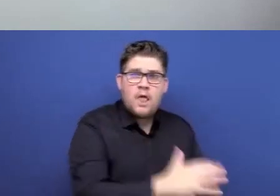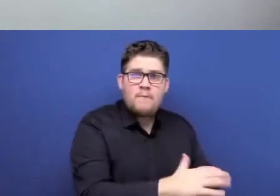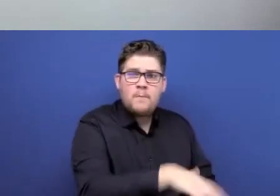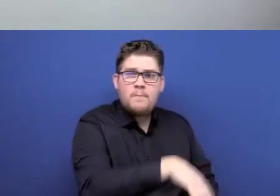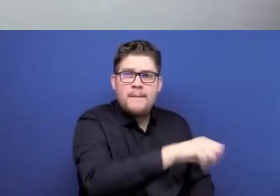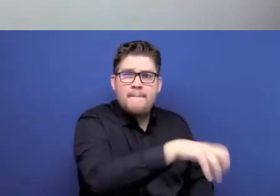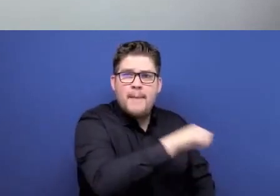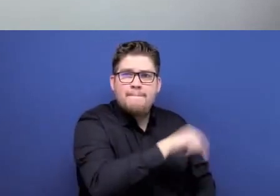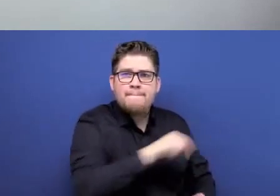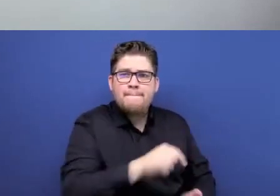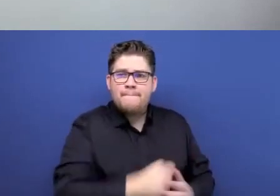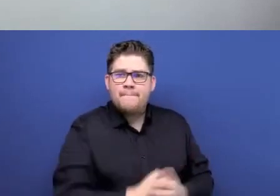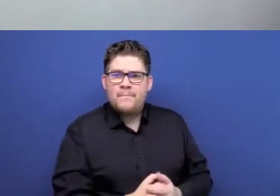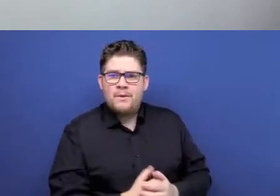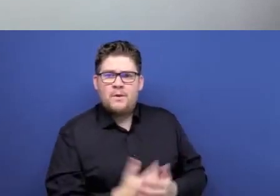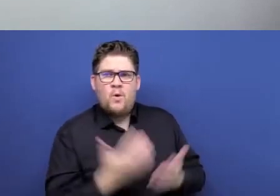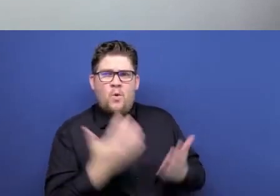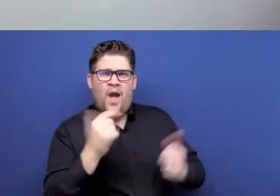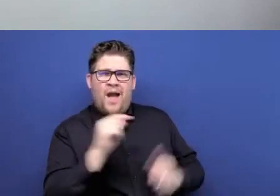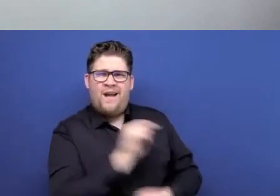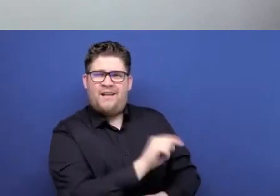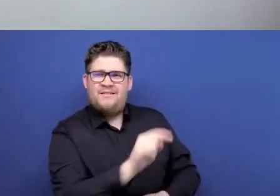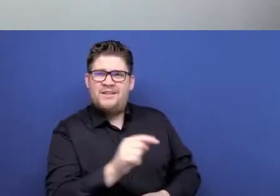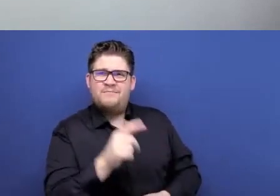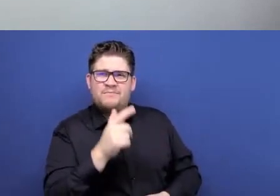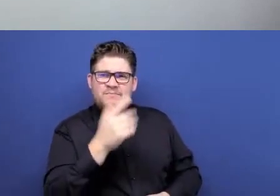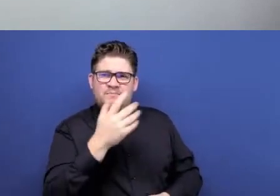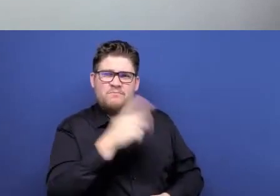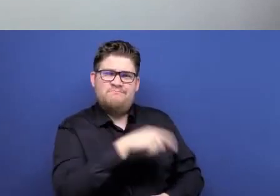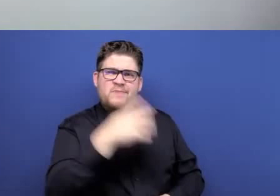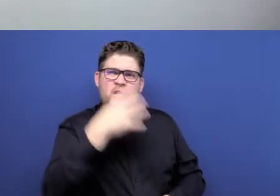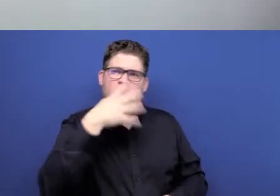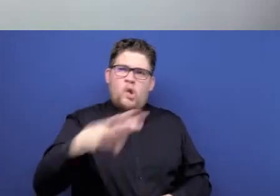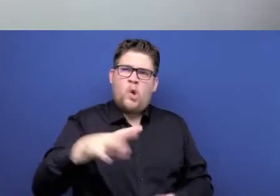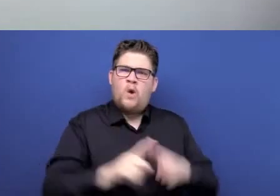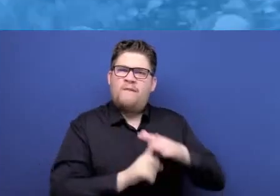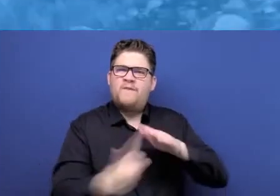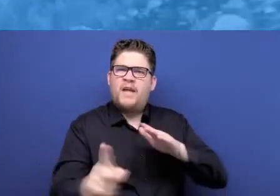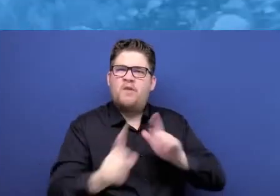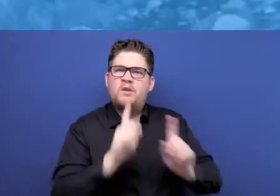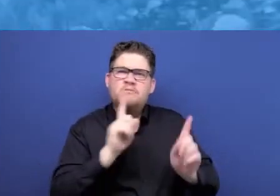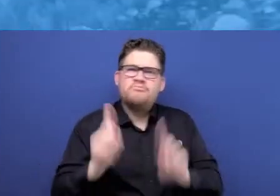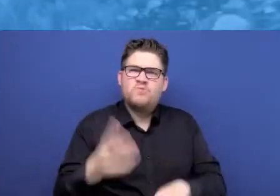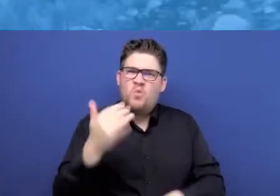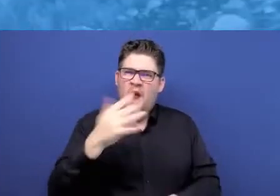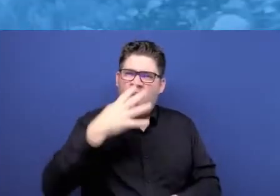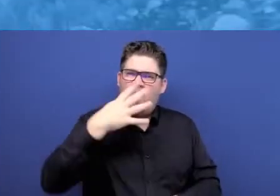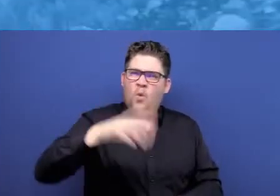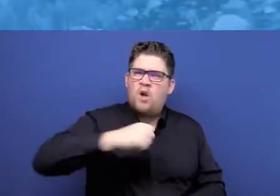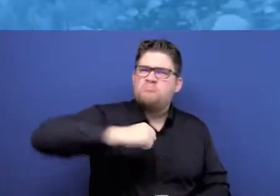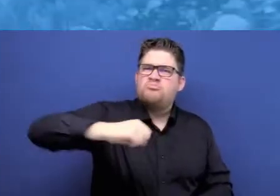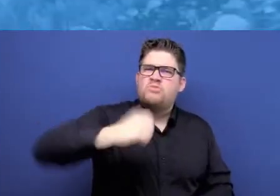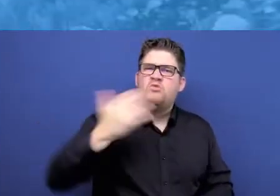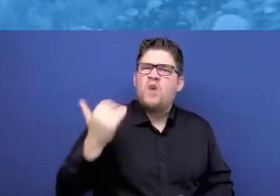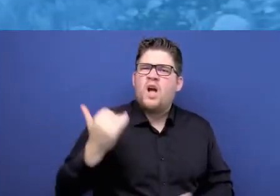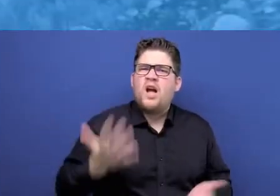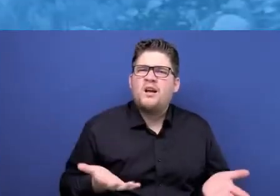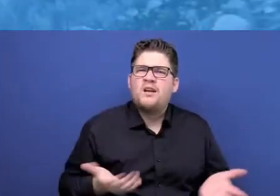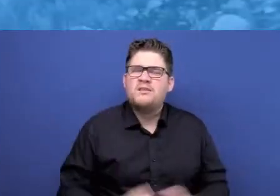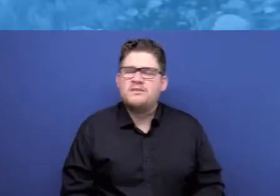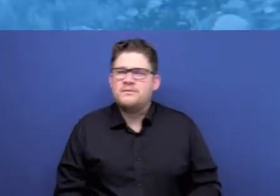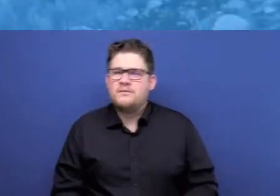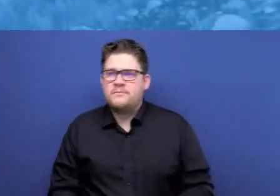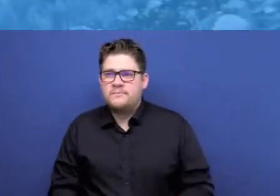orders? Yes. So I don't have